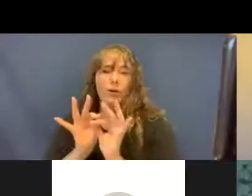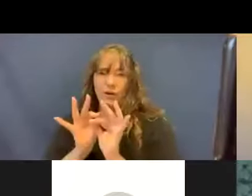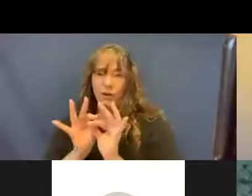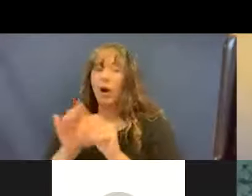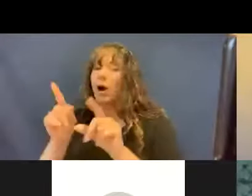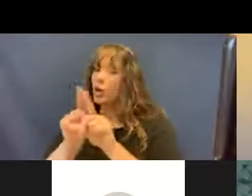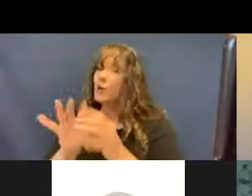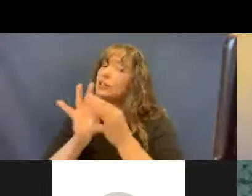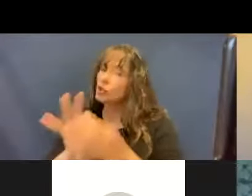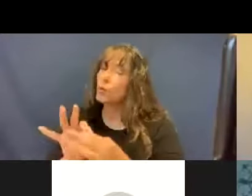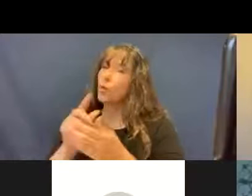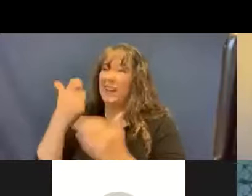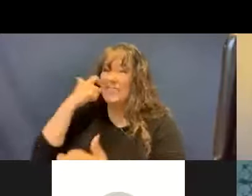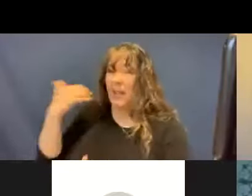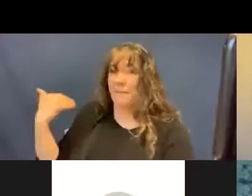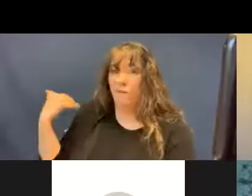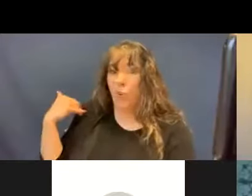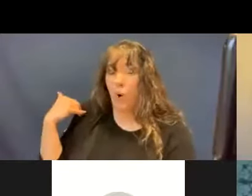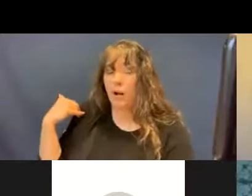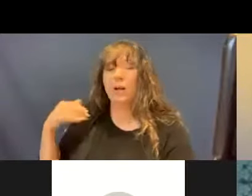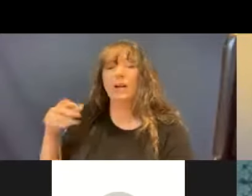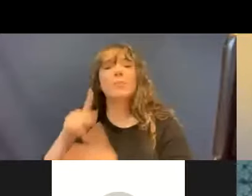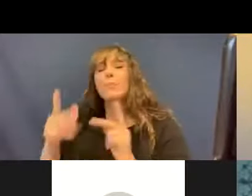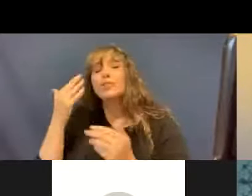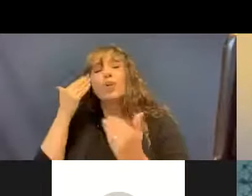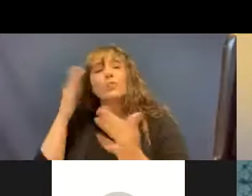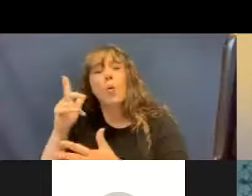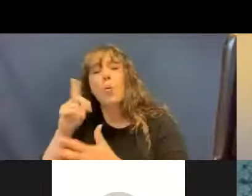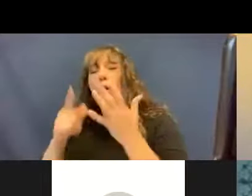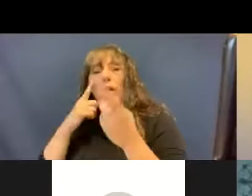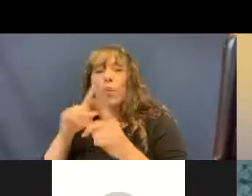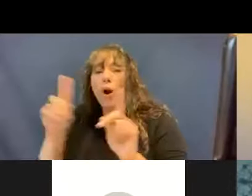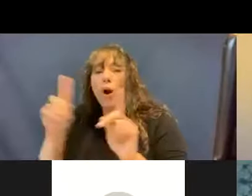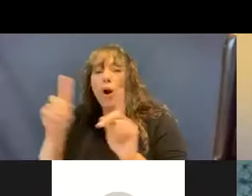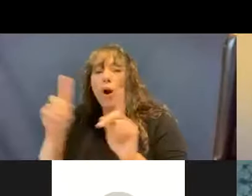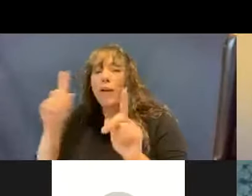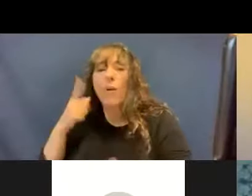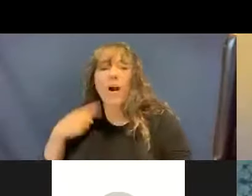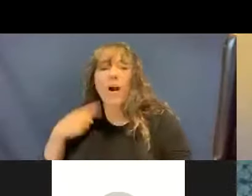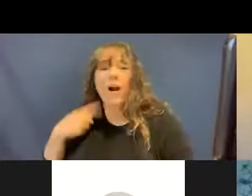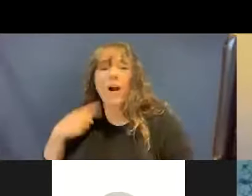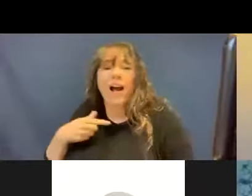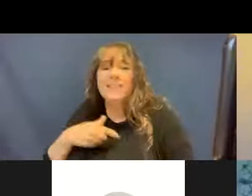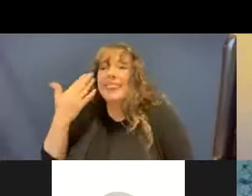about people don't know what's going to work for us. They may assume that we can speech